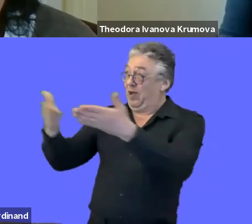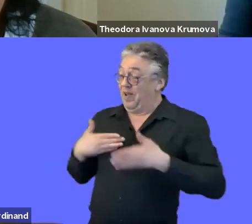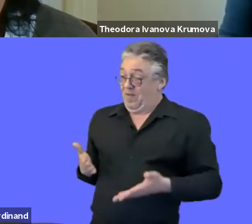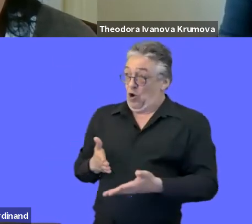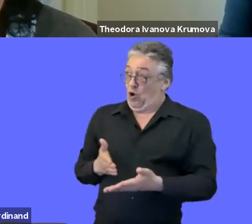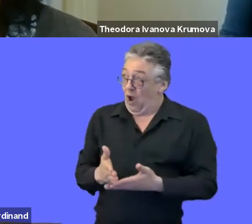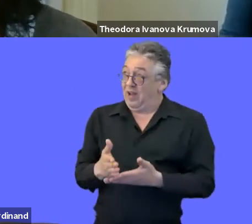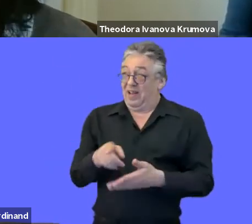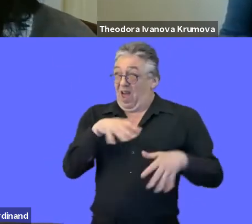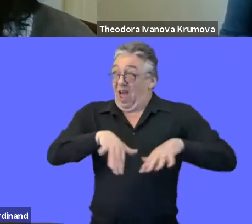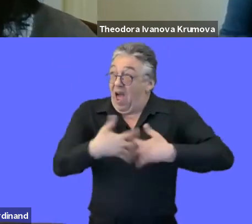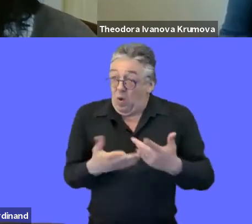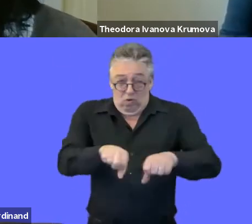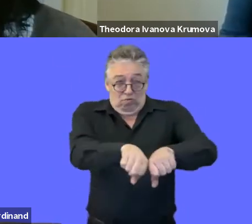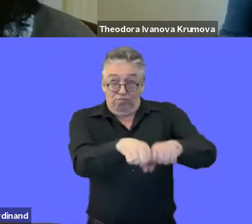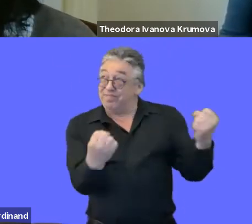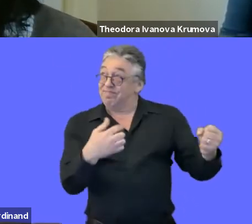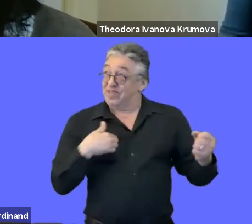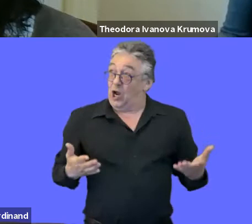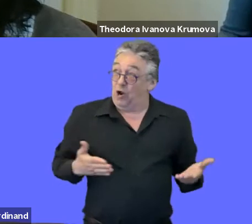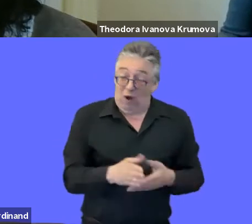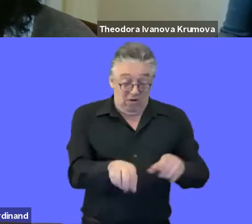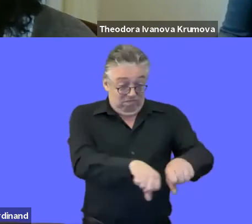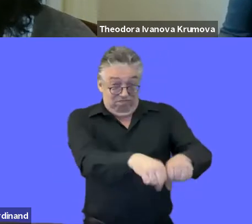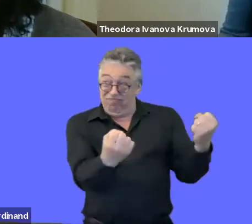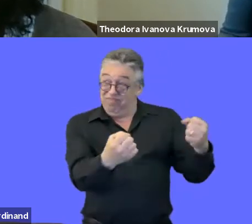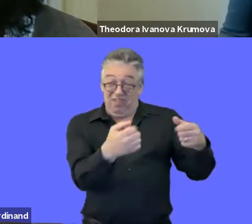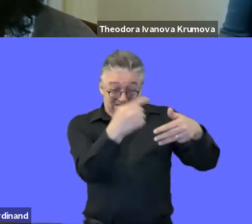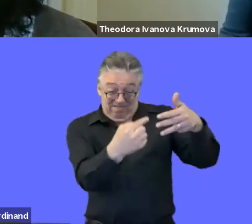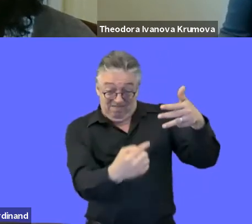so that the committee can take a decision based on the facts submitted.